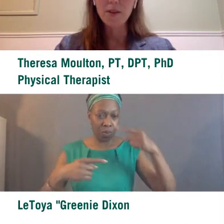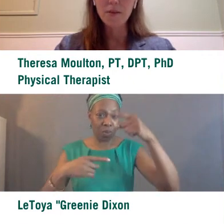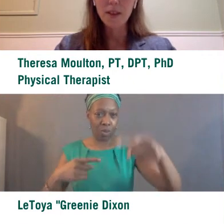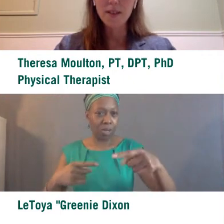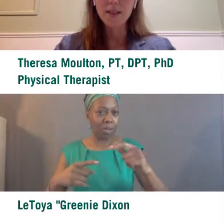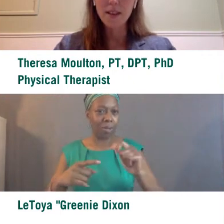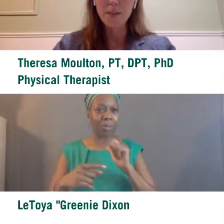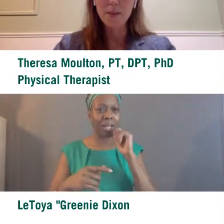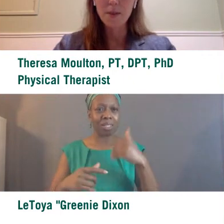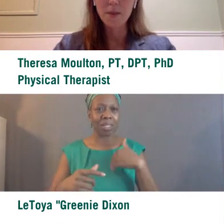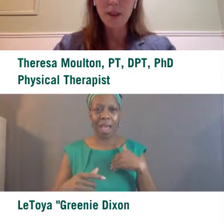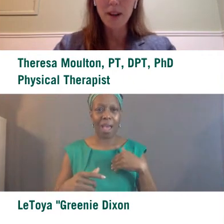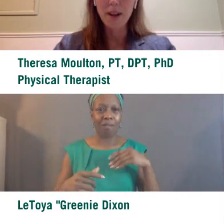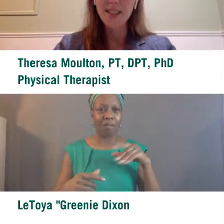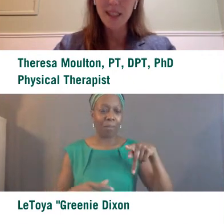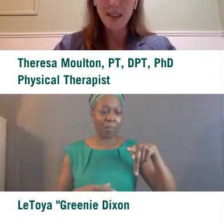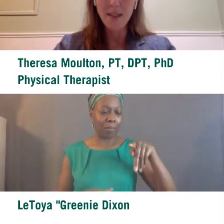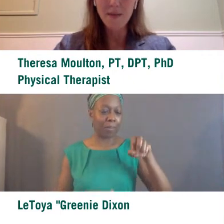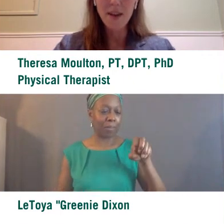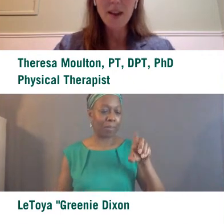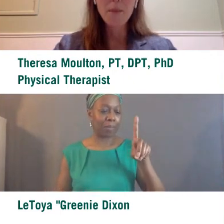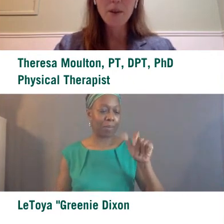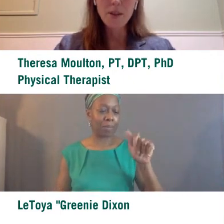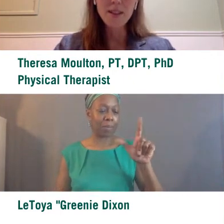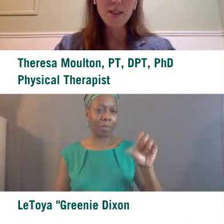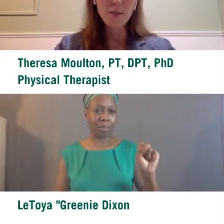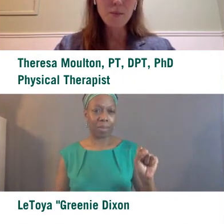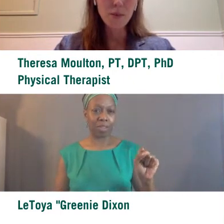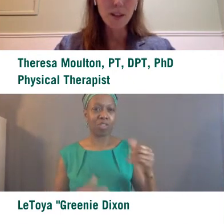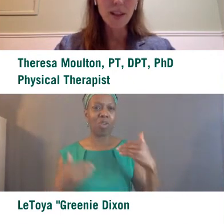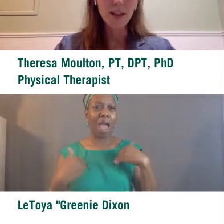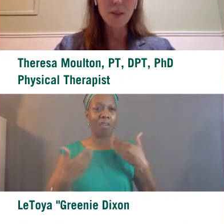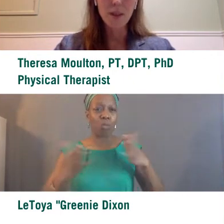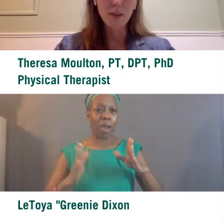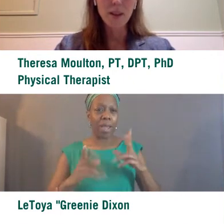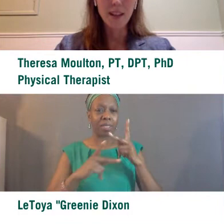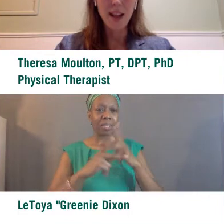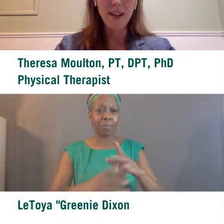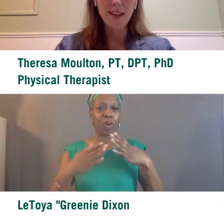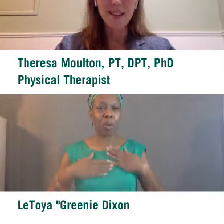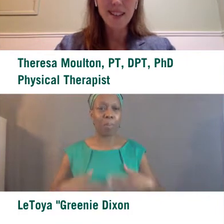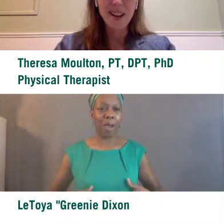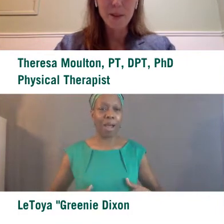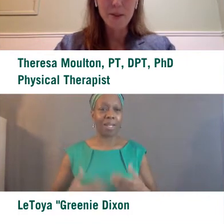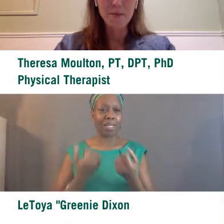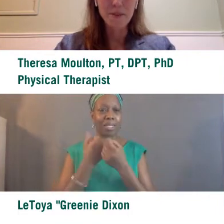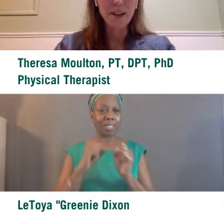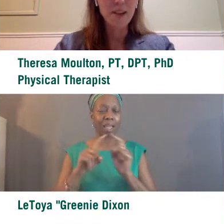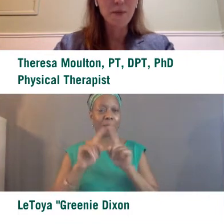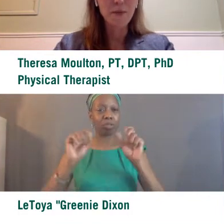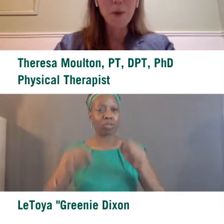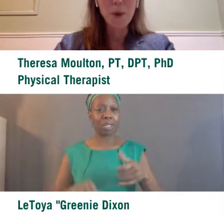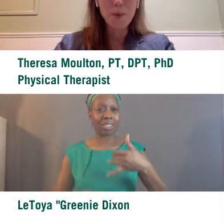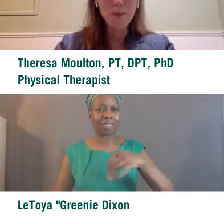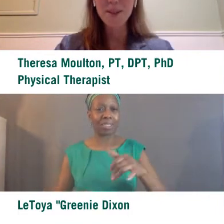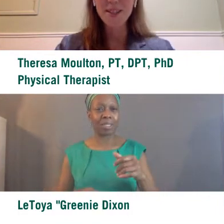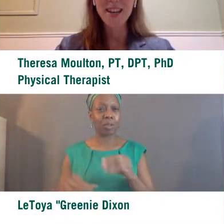you have ways to keep your body safe but you can still move your legs quite quickly. And it's not about running form per se.